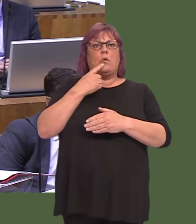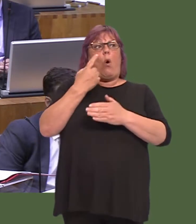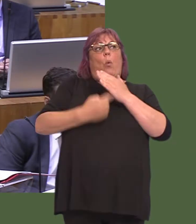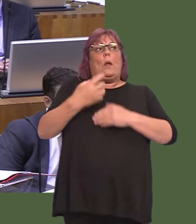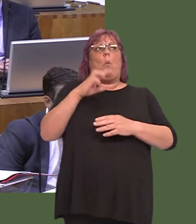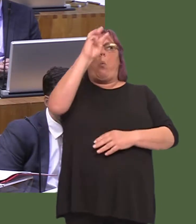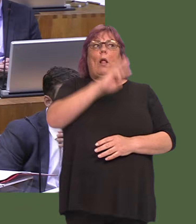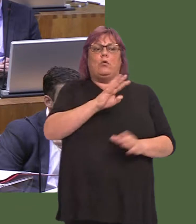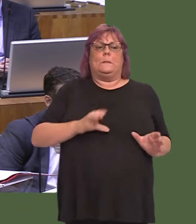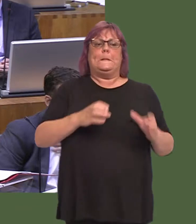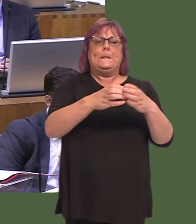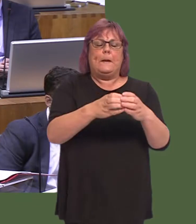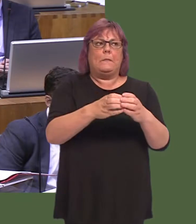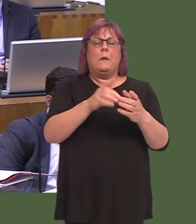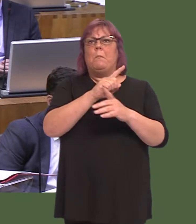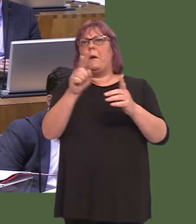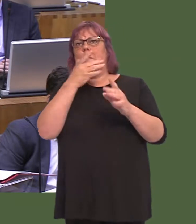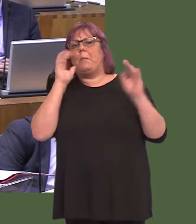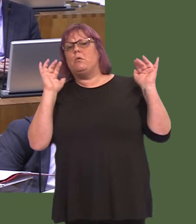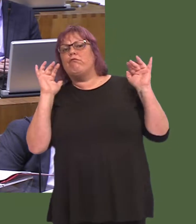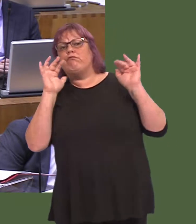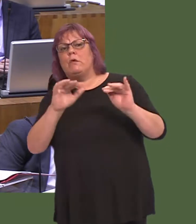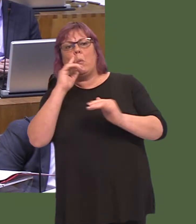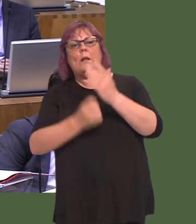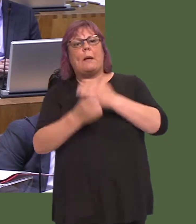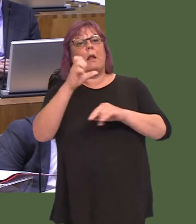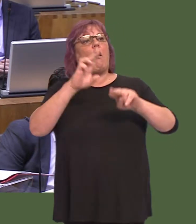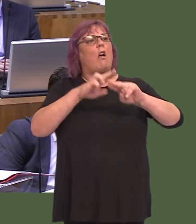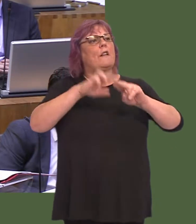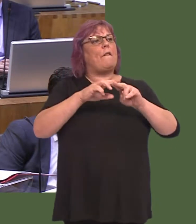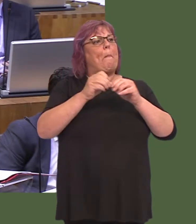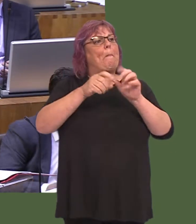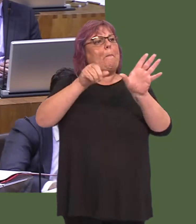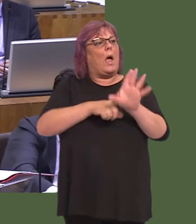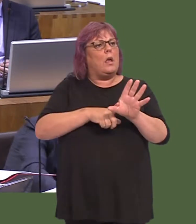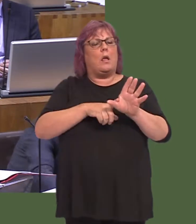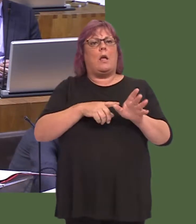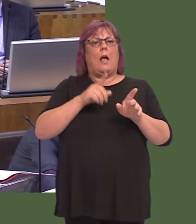The point was to bring the attention of the world to Cardiff Bay, and to Wales, and to see what we could host.